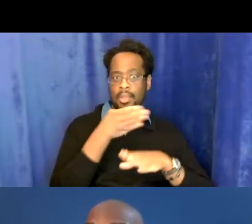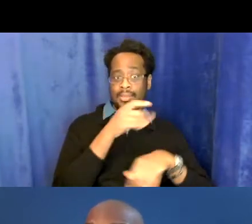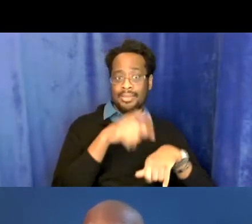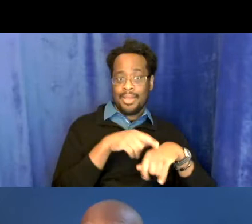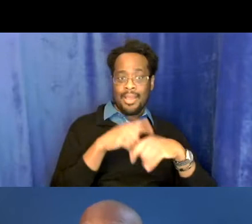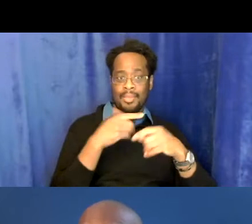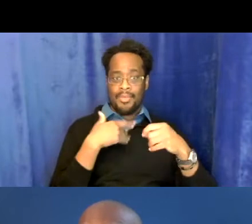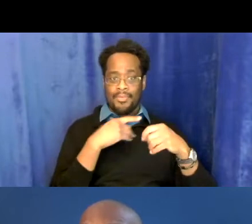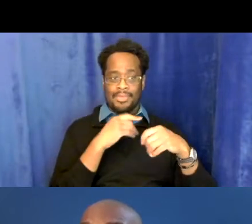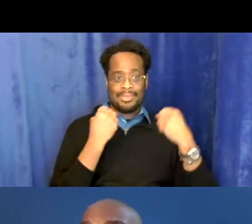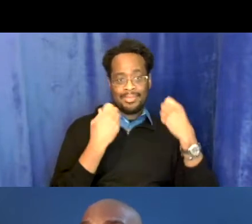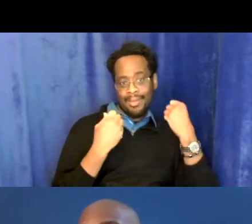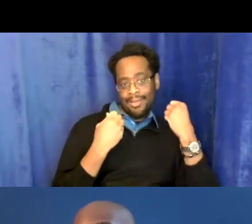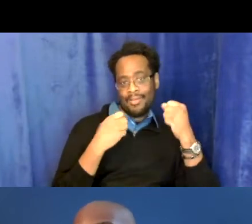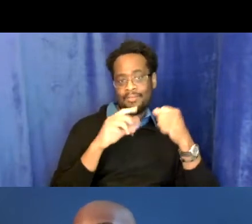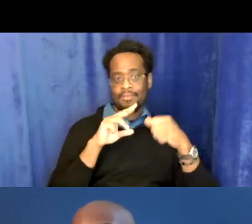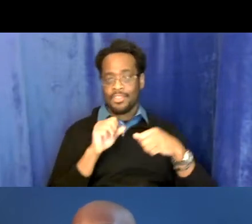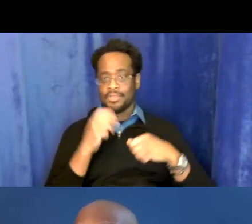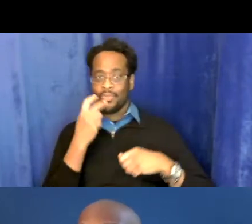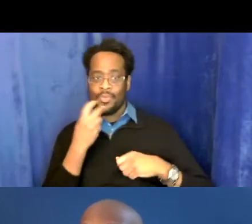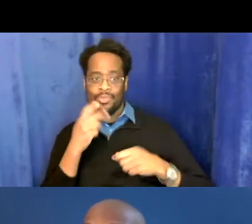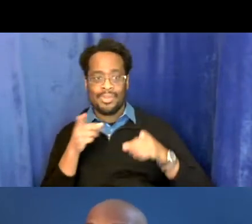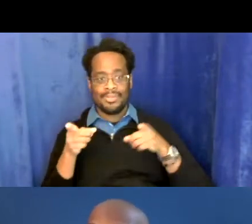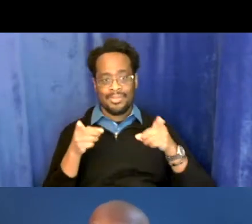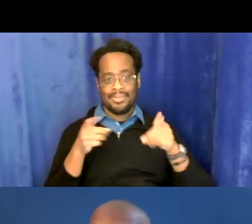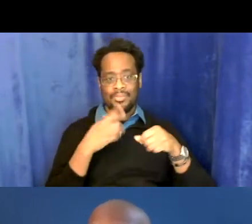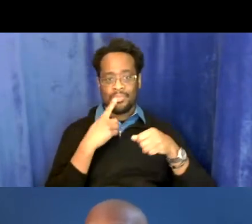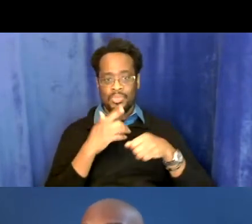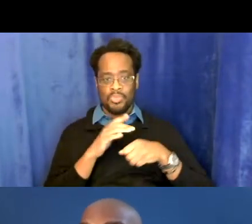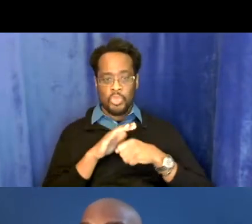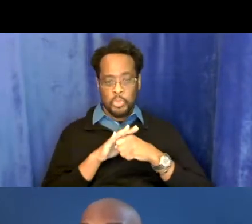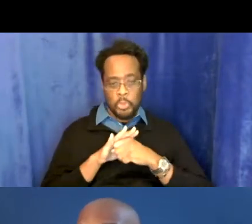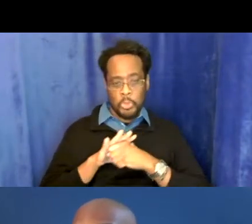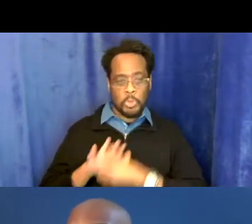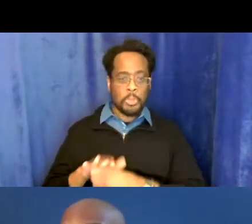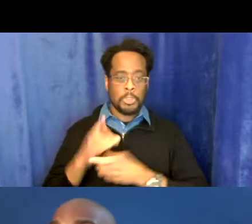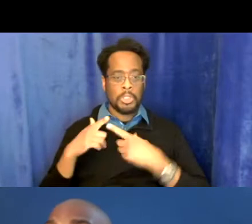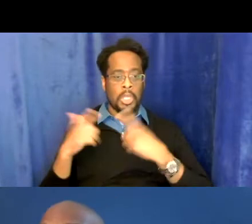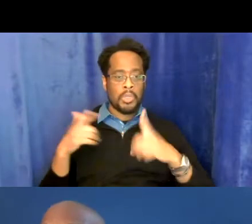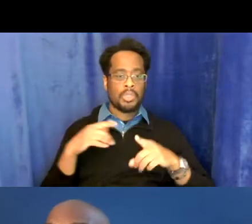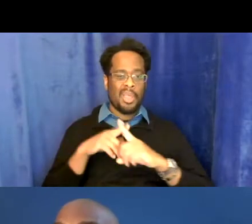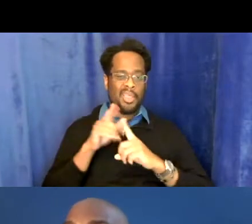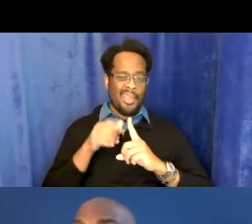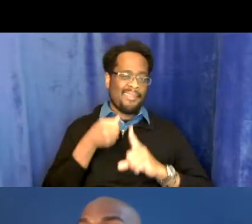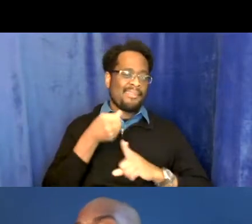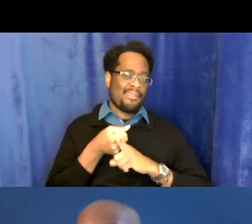on it, but this explains previously about different signs and that compared to oral and the oppression